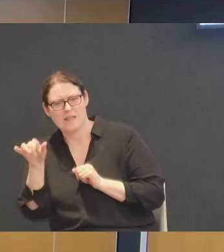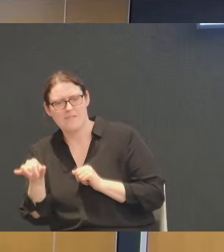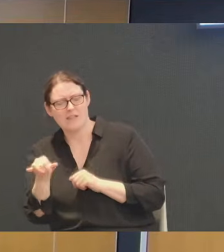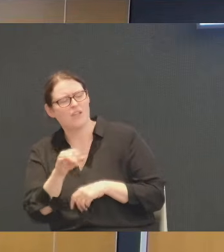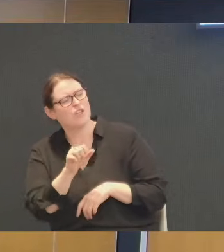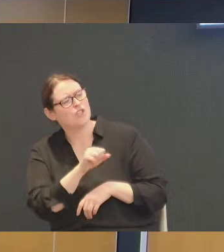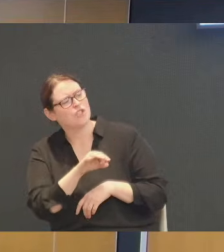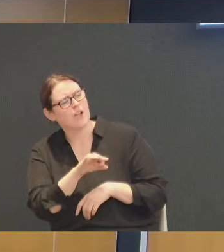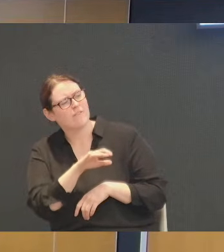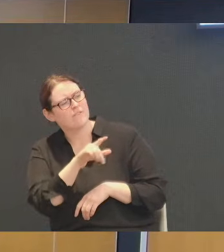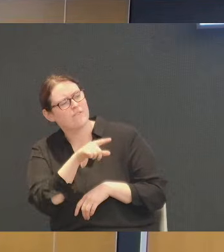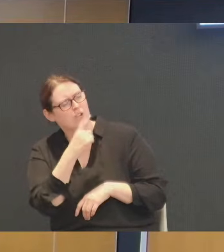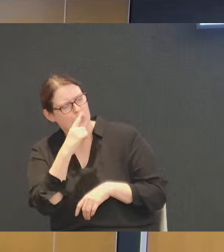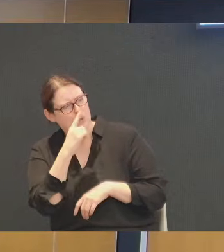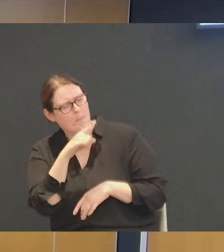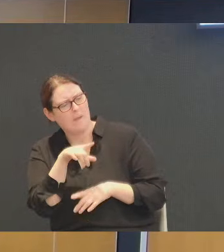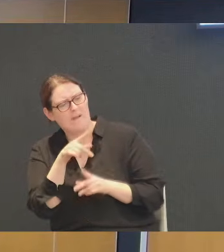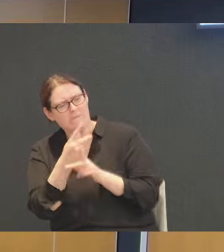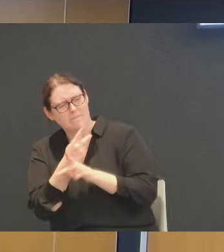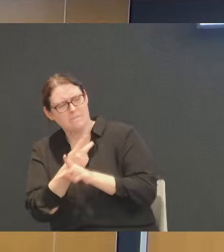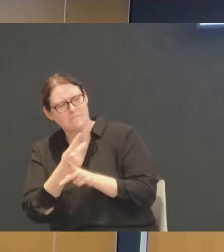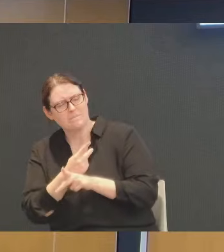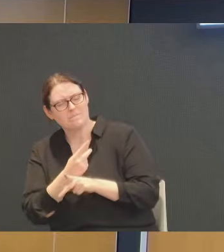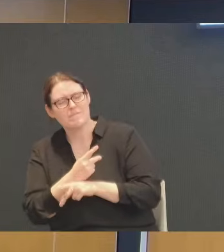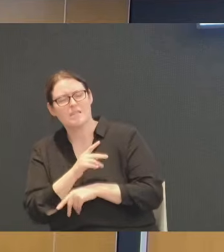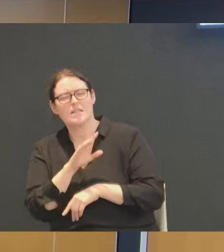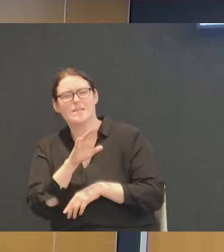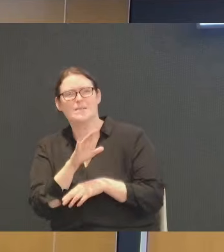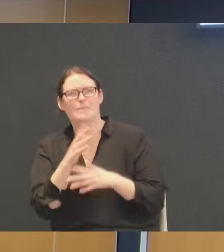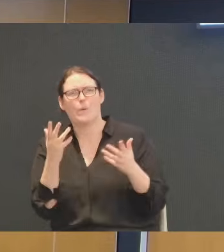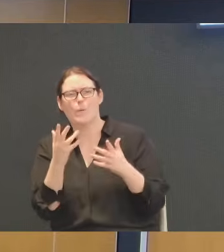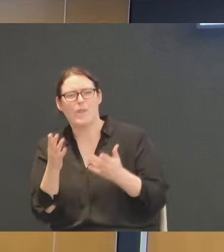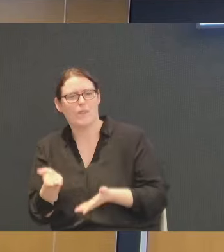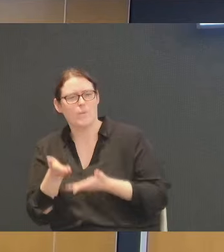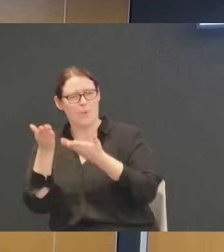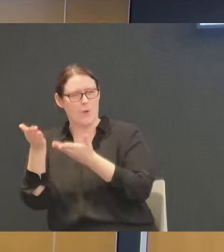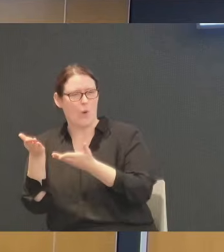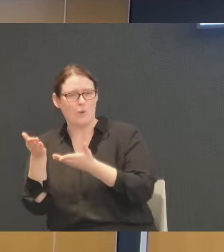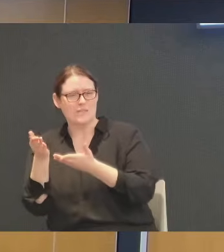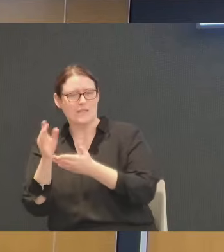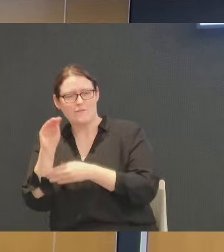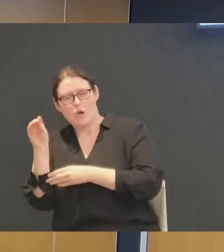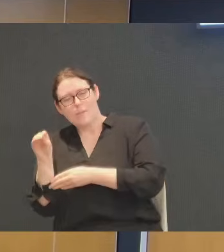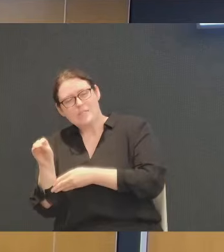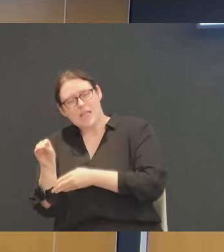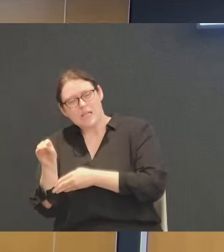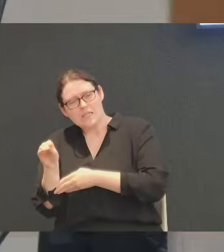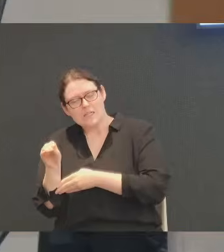could you find out what I guess what they're proposing for a percentage because I think you're